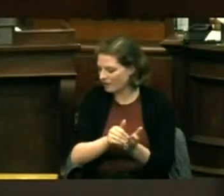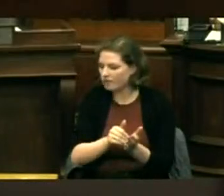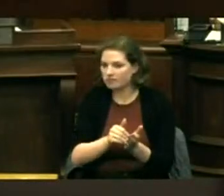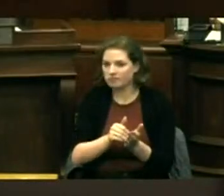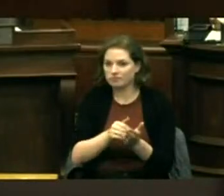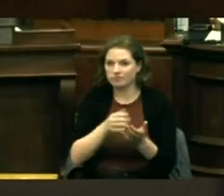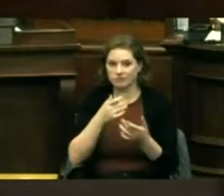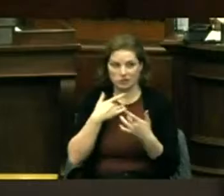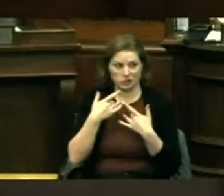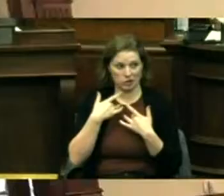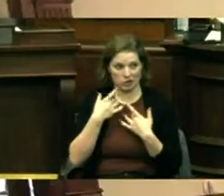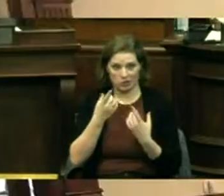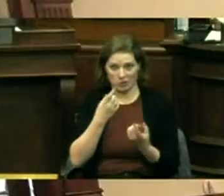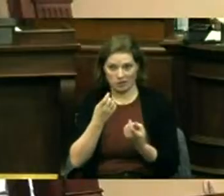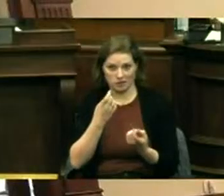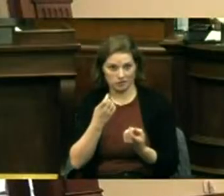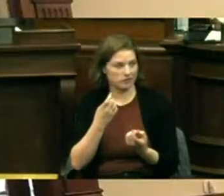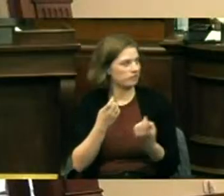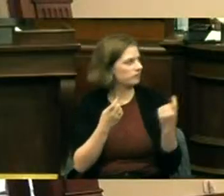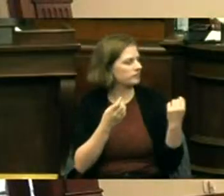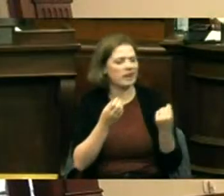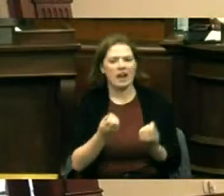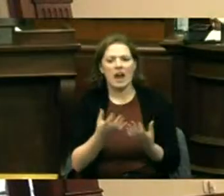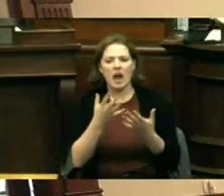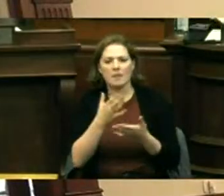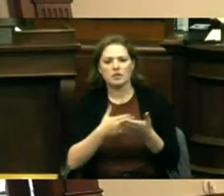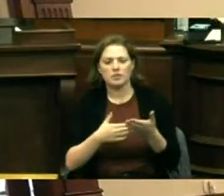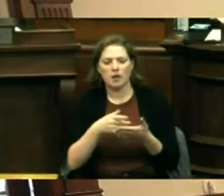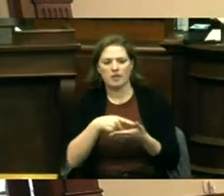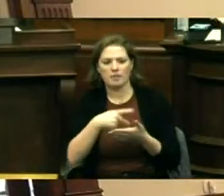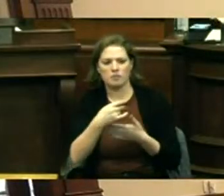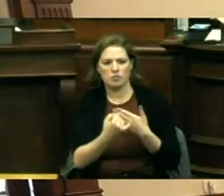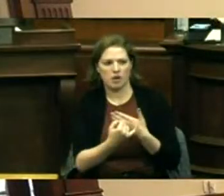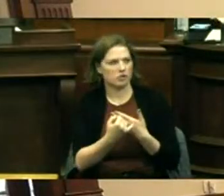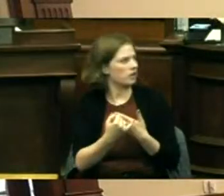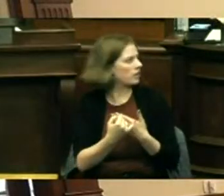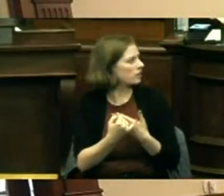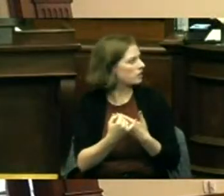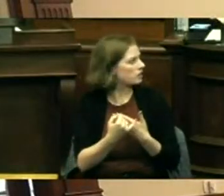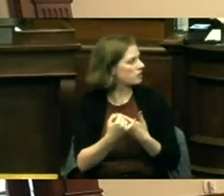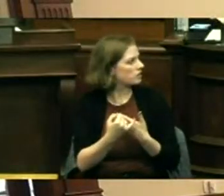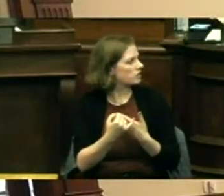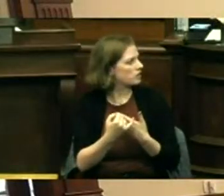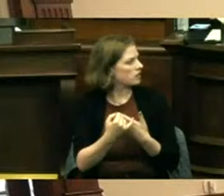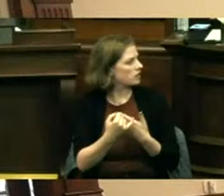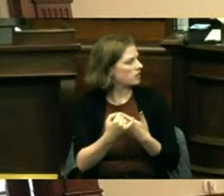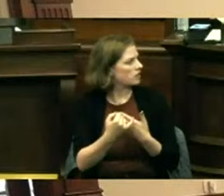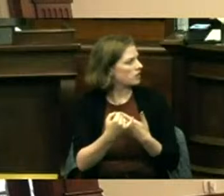mechanical improvements. Any questions, comments, or concerns? A question,